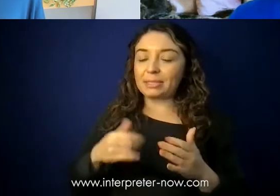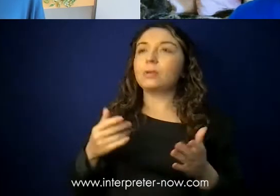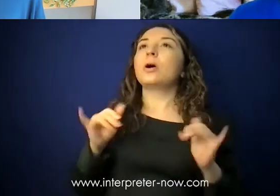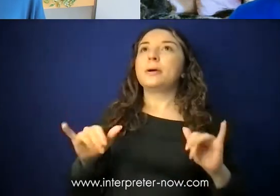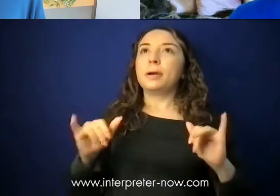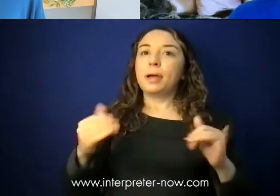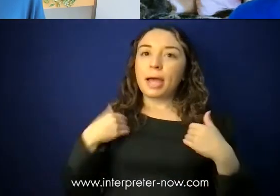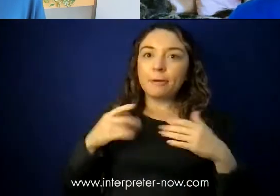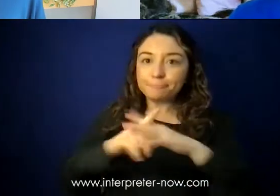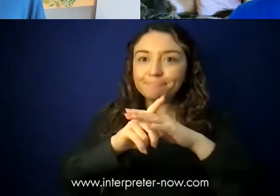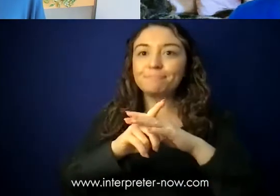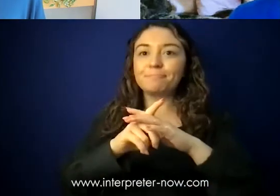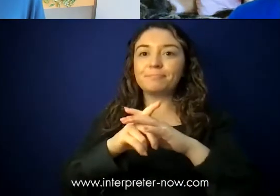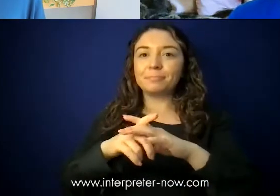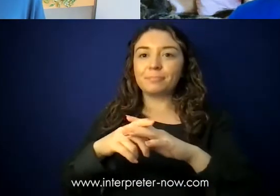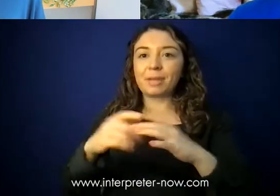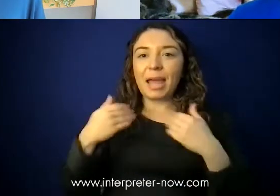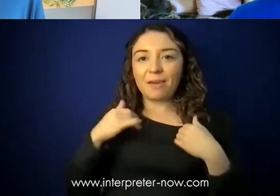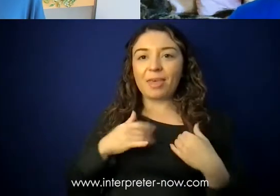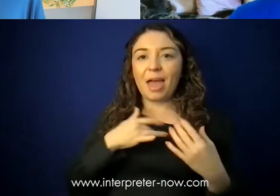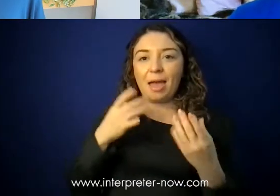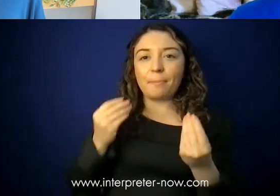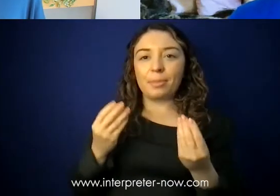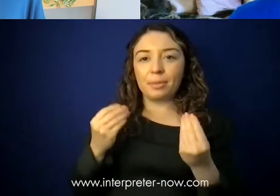empathetic. So, let me just start with that. How do we build empathetic teams?